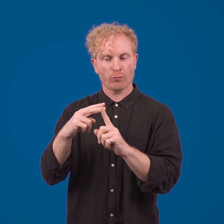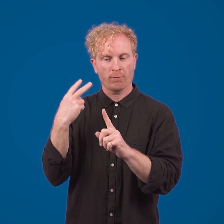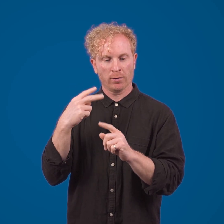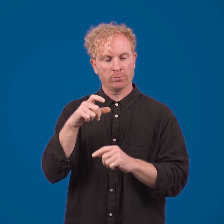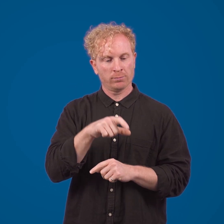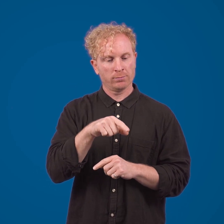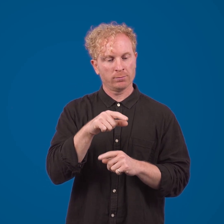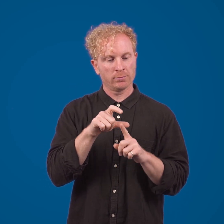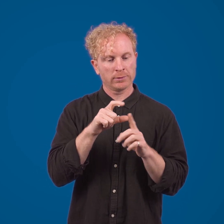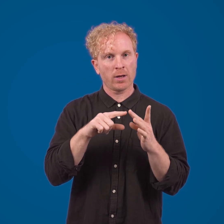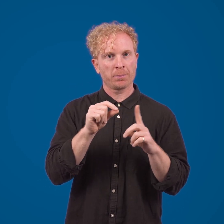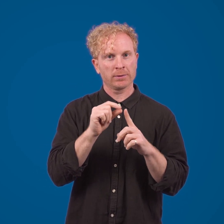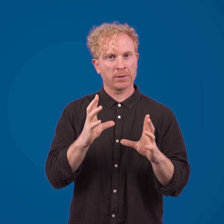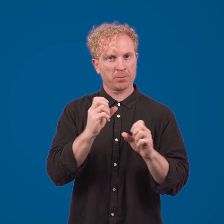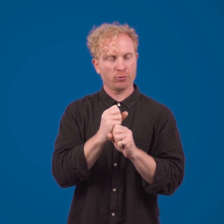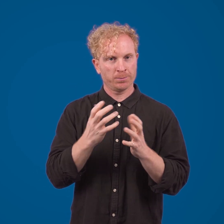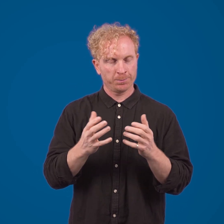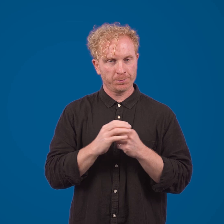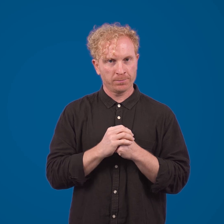The DIP Summary: